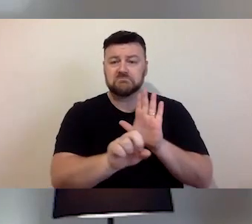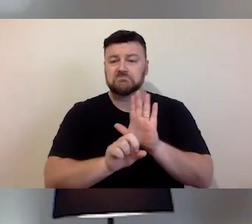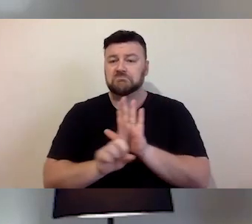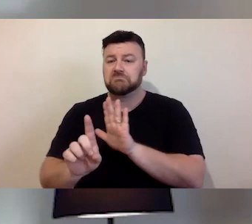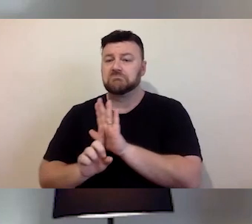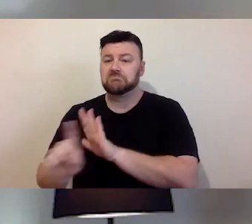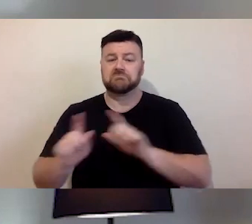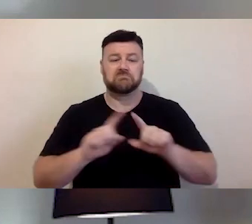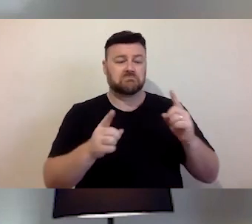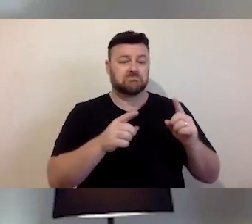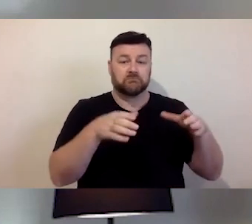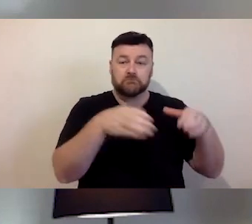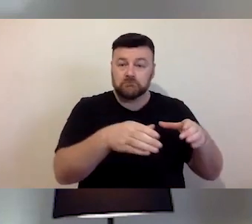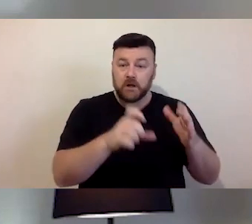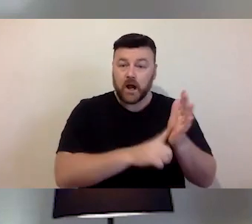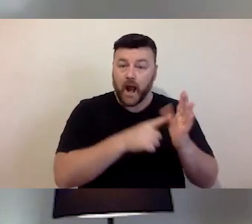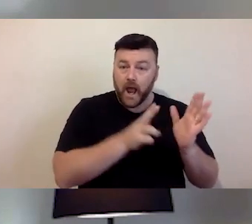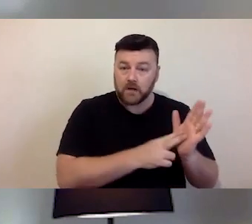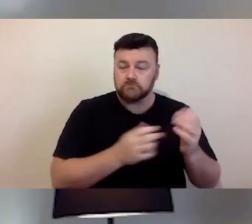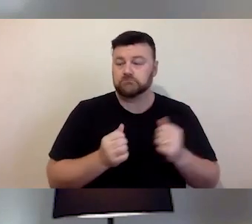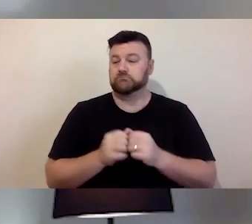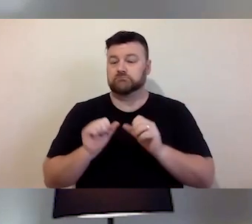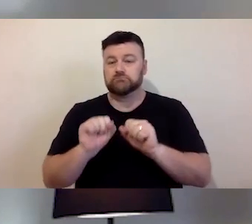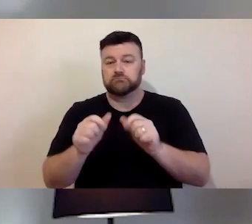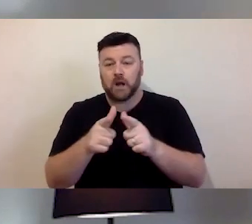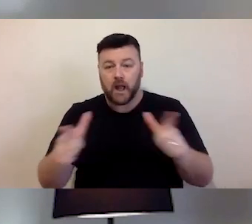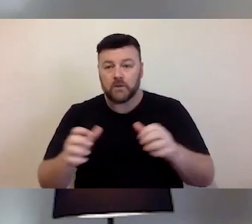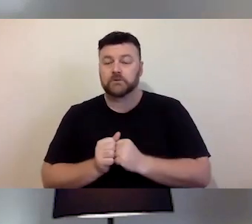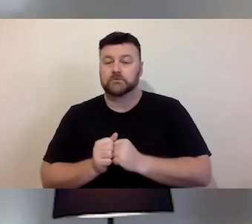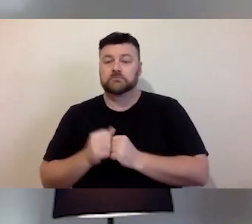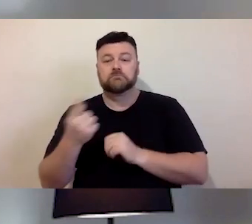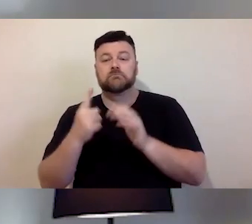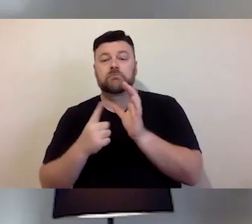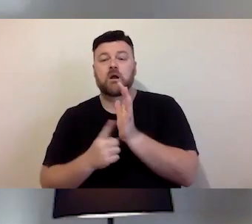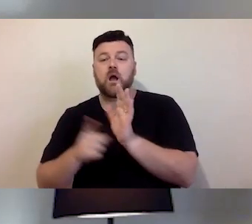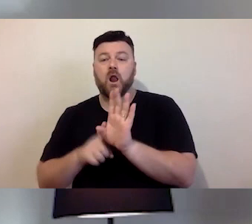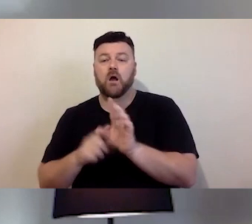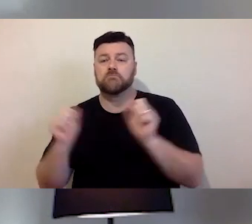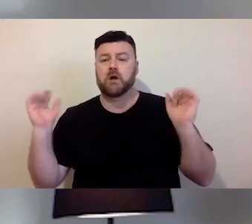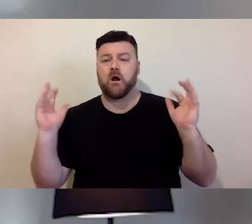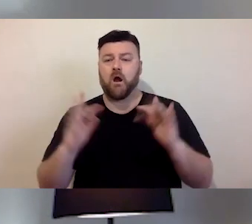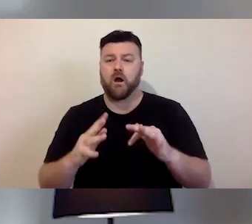groups, and the gathering of diverse allies. These protests occurred in